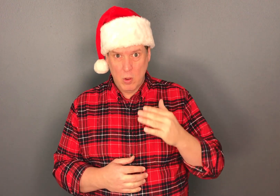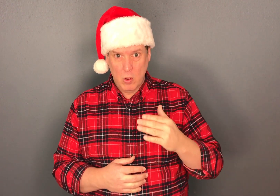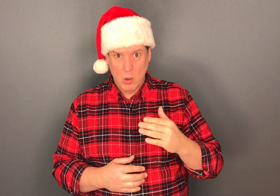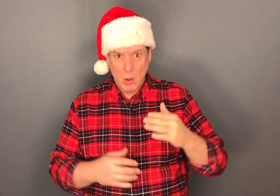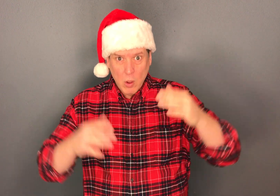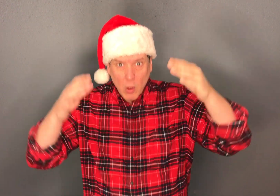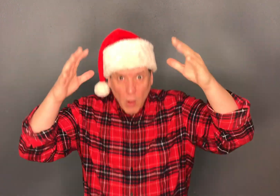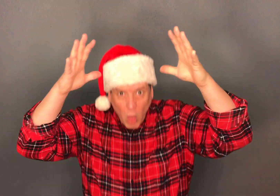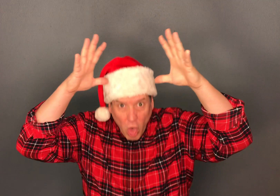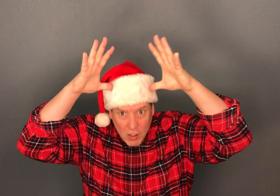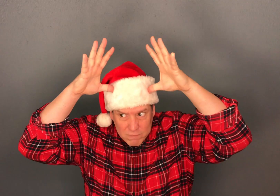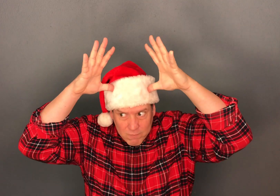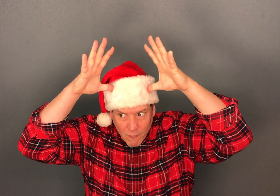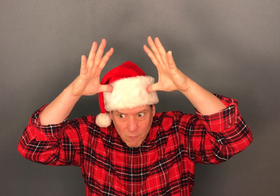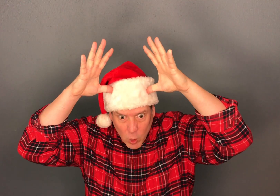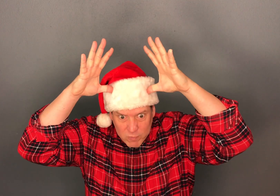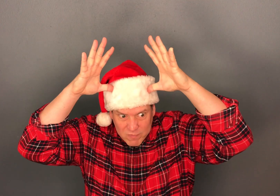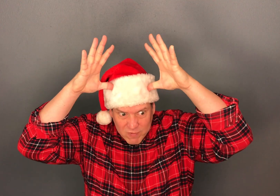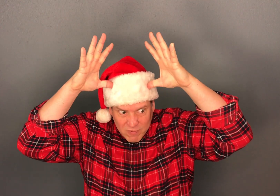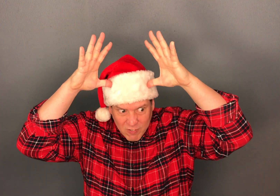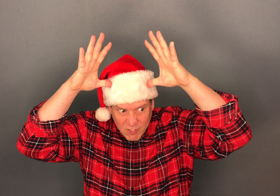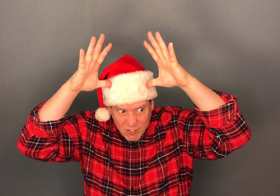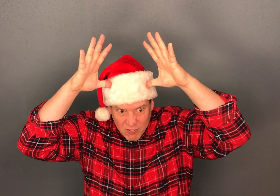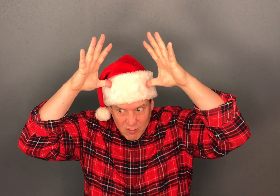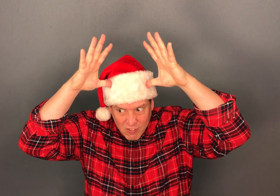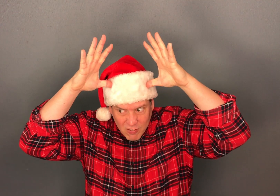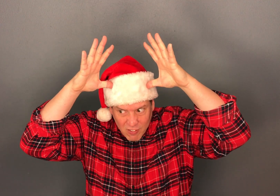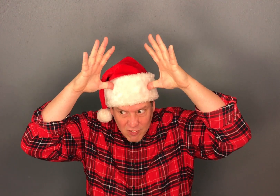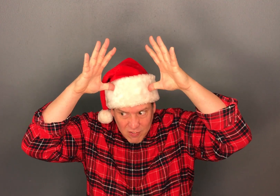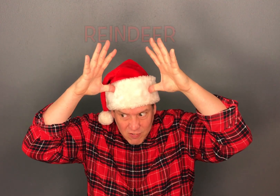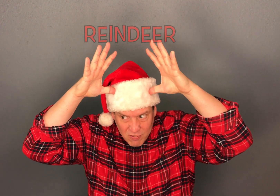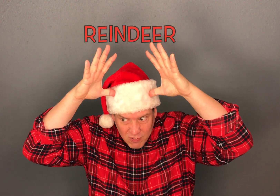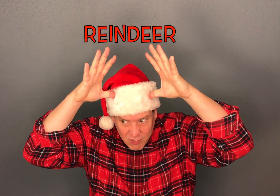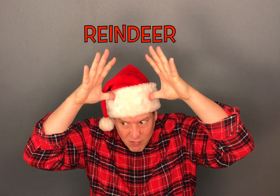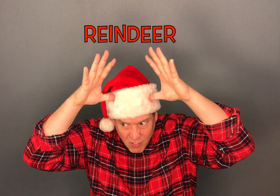Do you know this one?